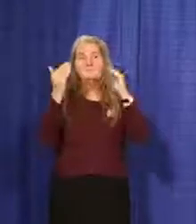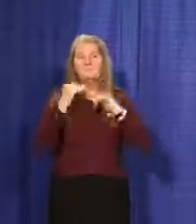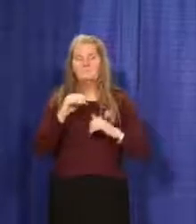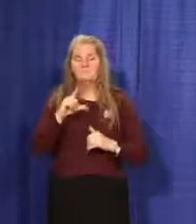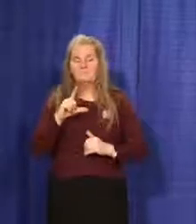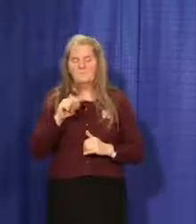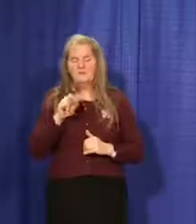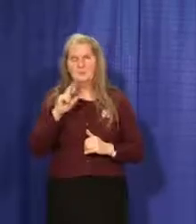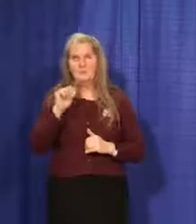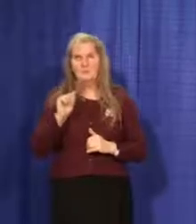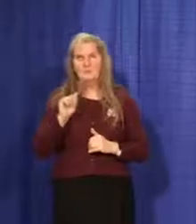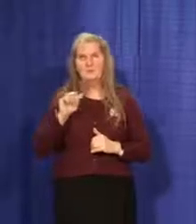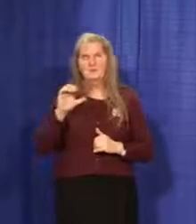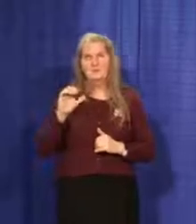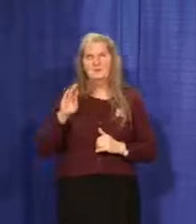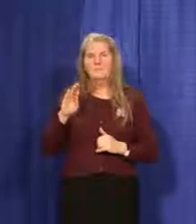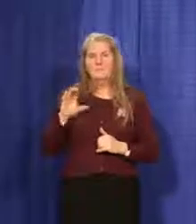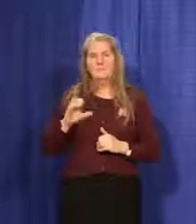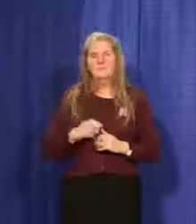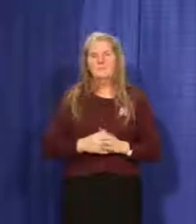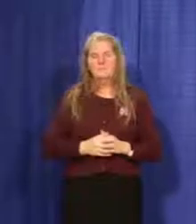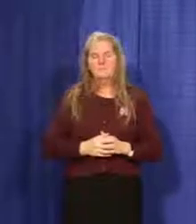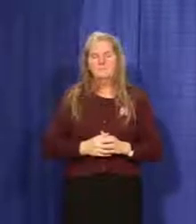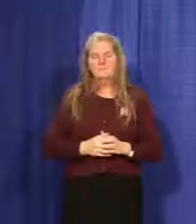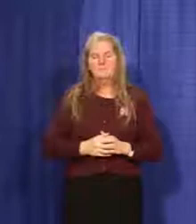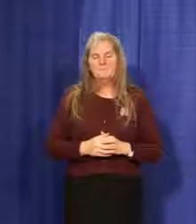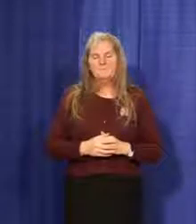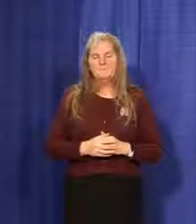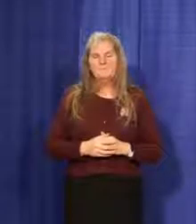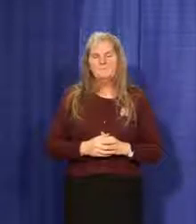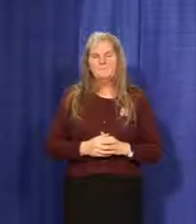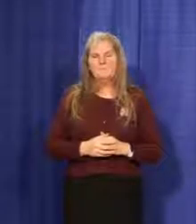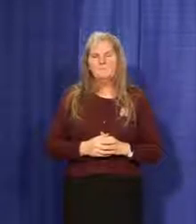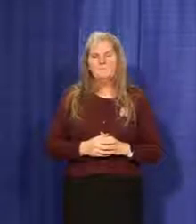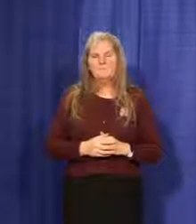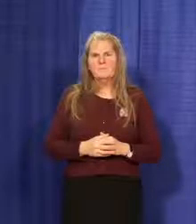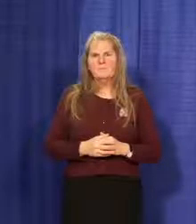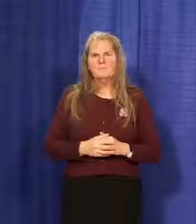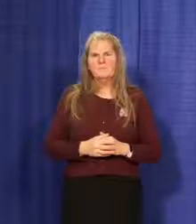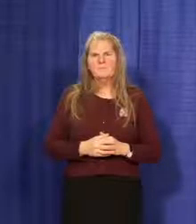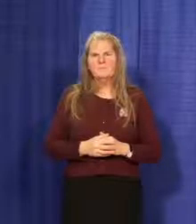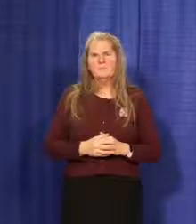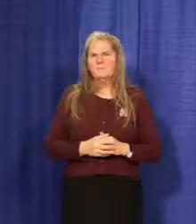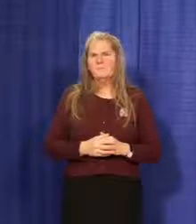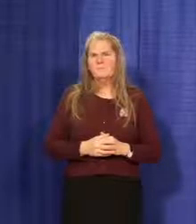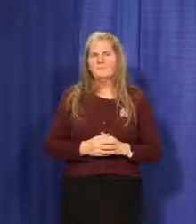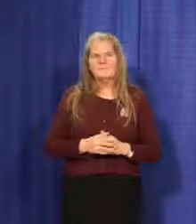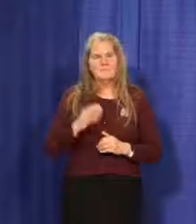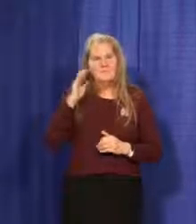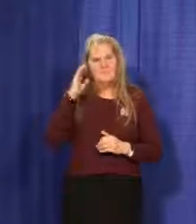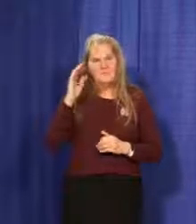Laura, CBC?